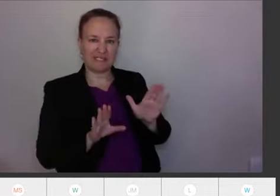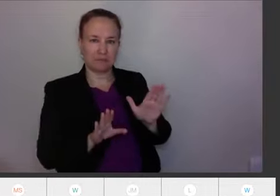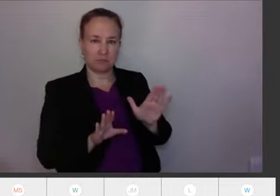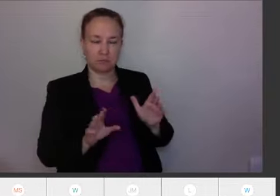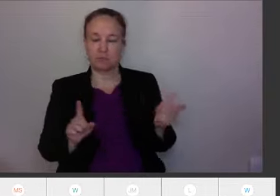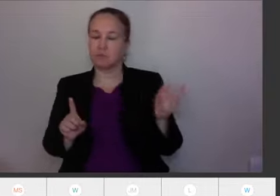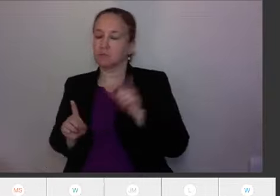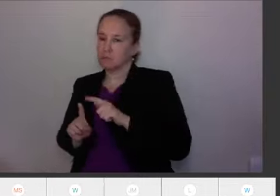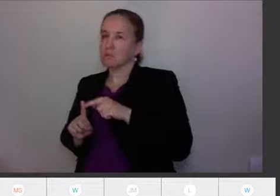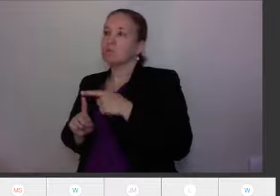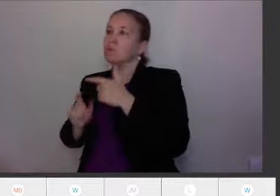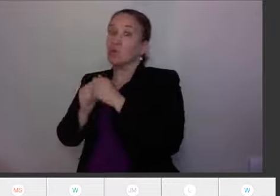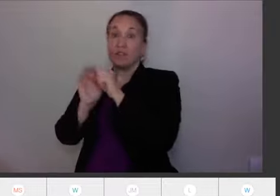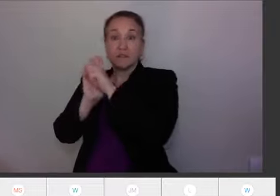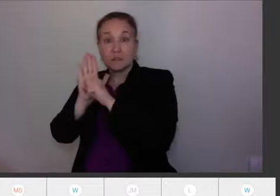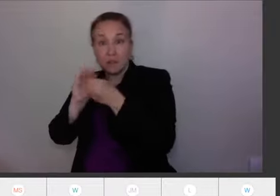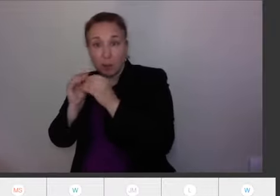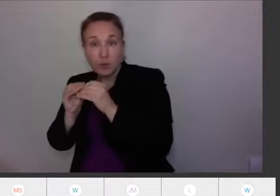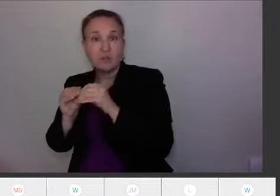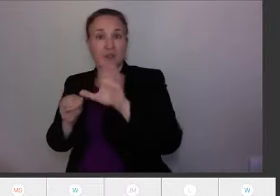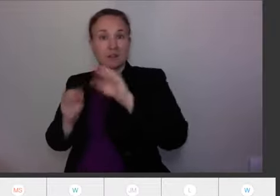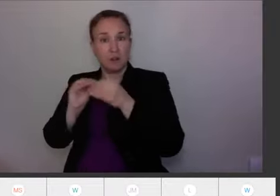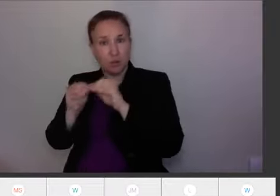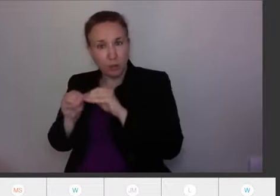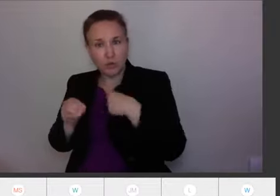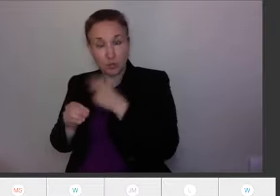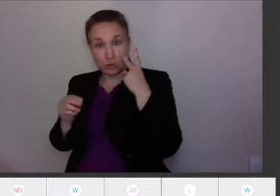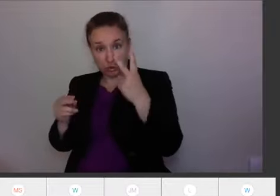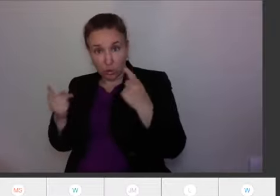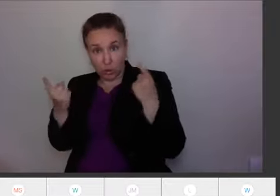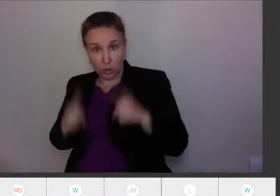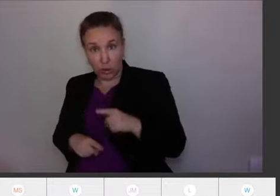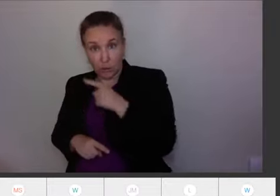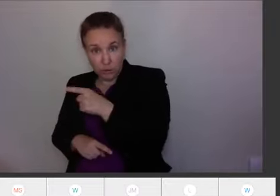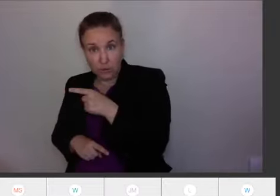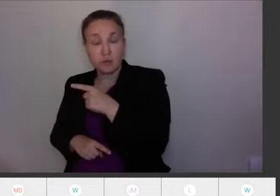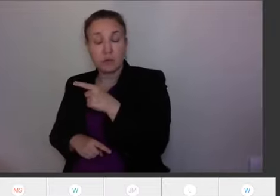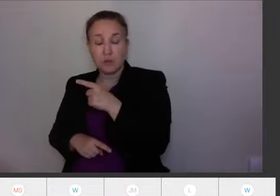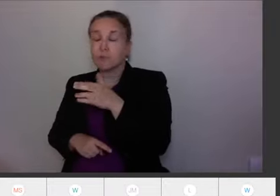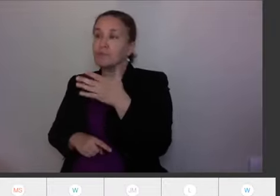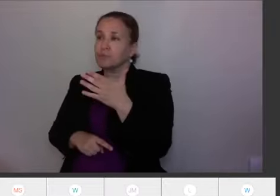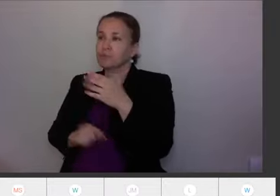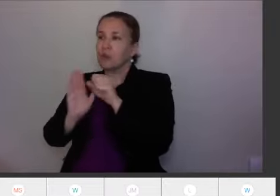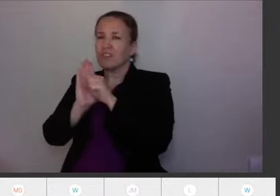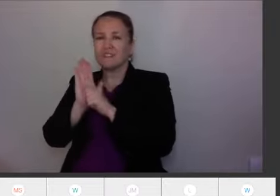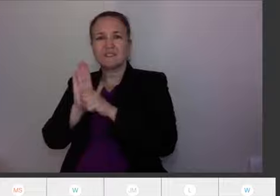and and the county numbers uh when we the the state i believe has a site now